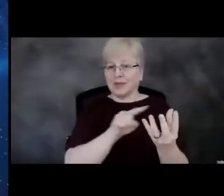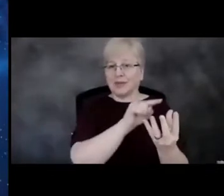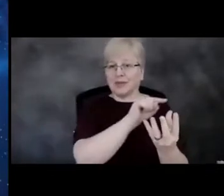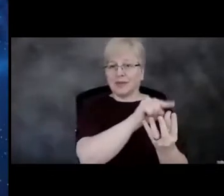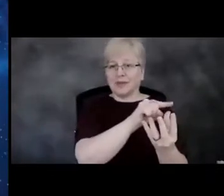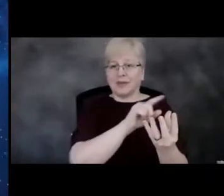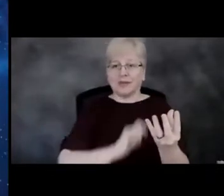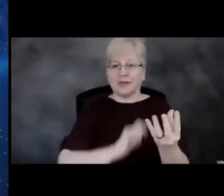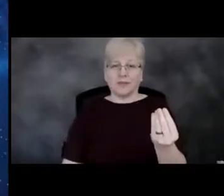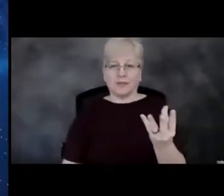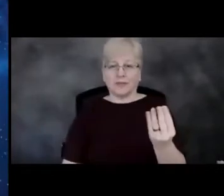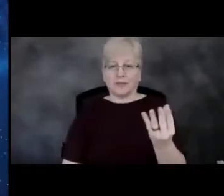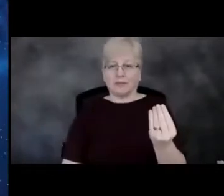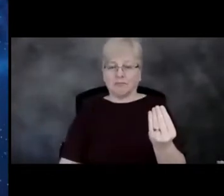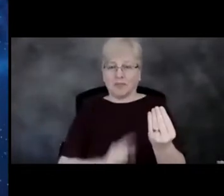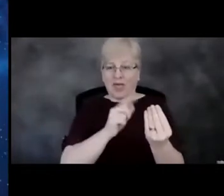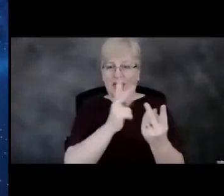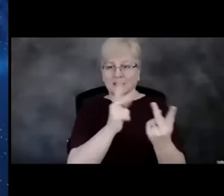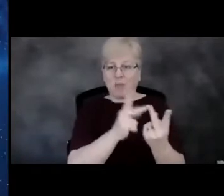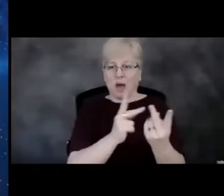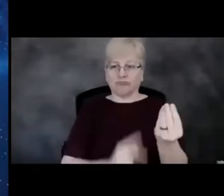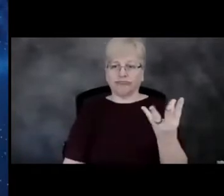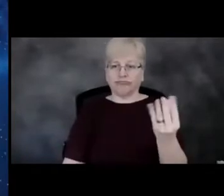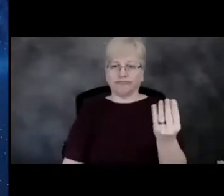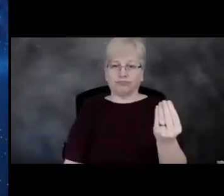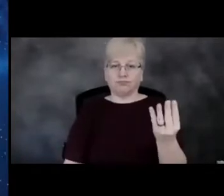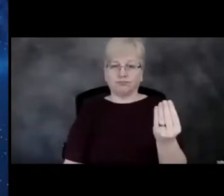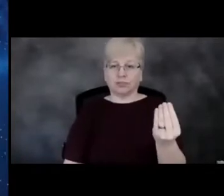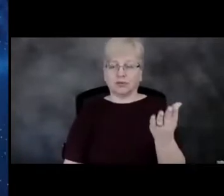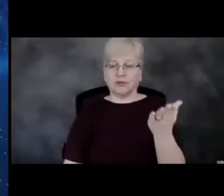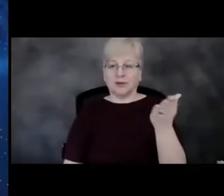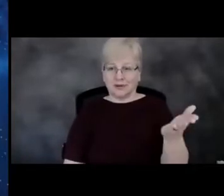an image over here and I will put an image there.